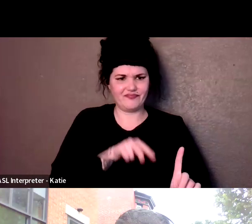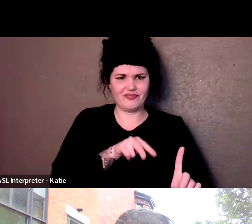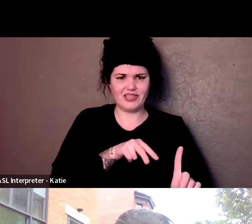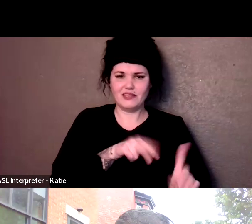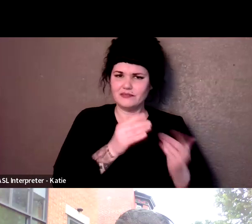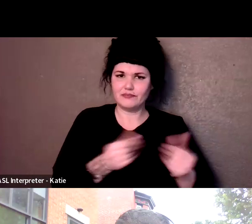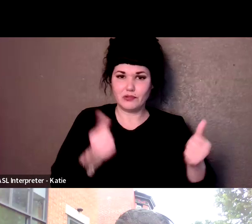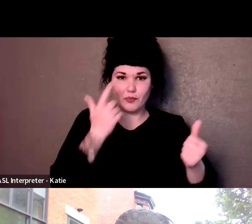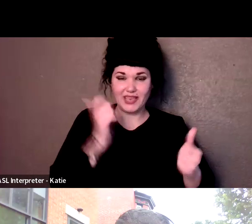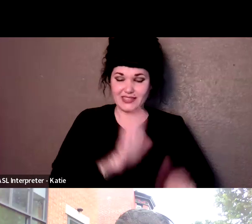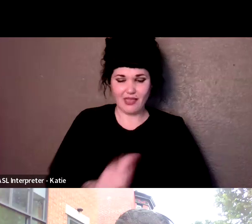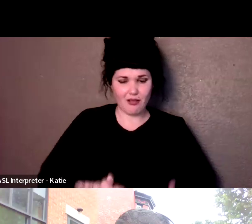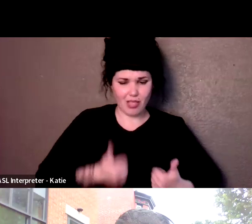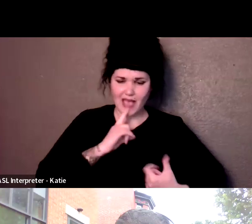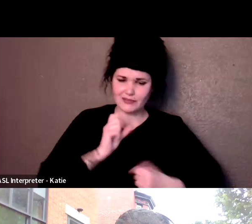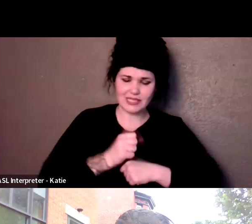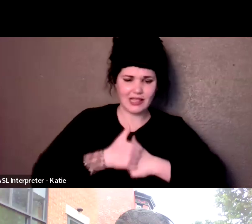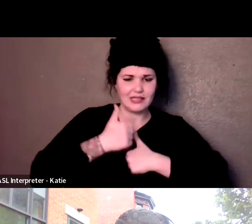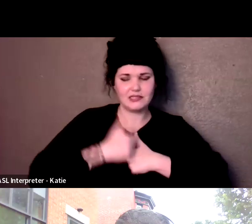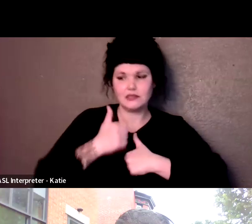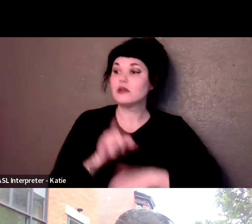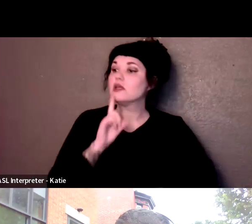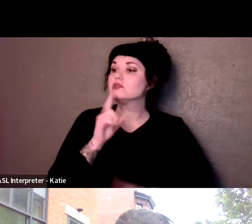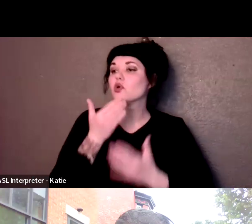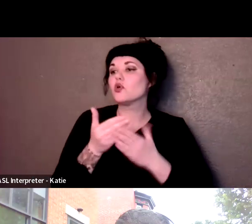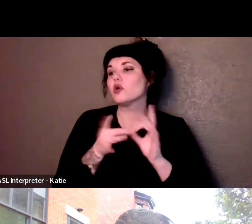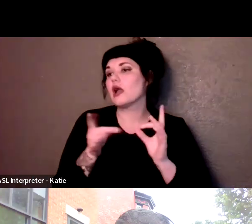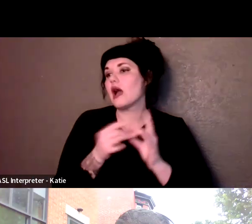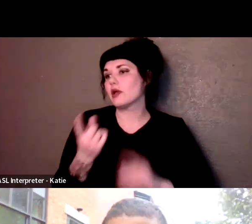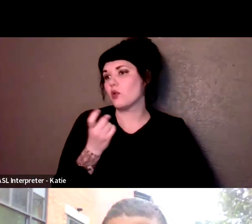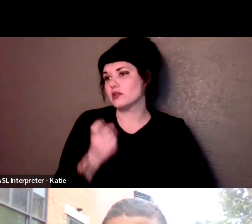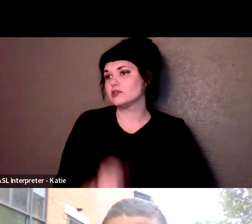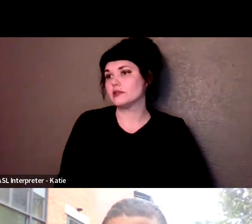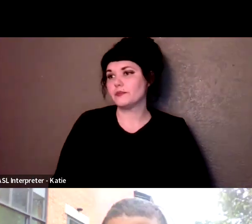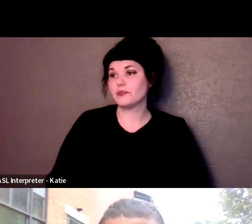"That's a really good comment and good question.The research shows that the majority of deaths